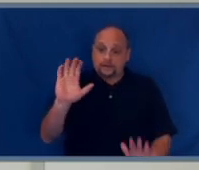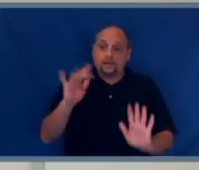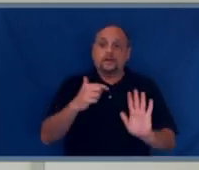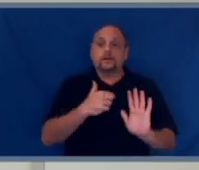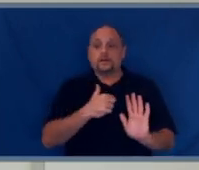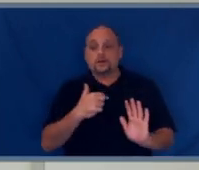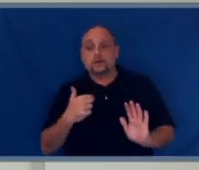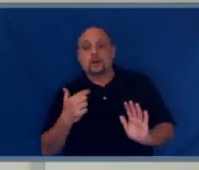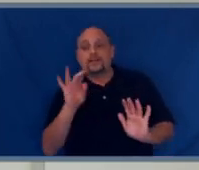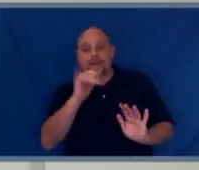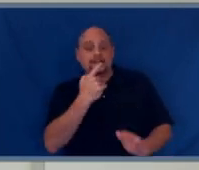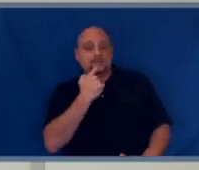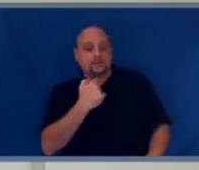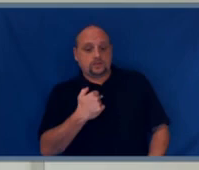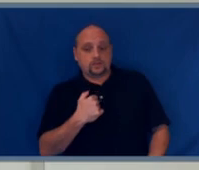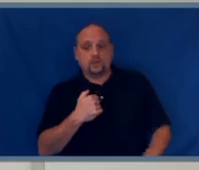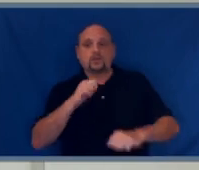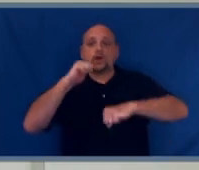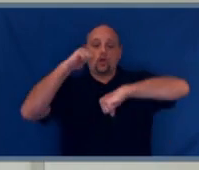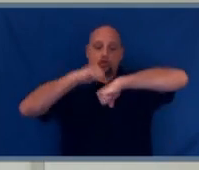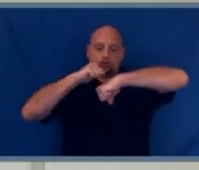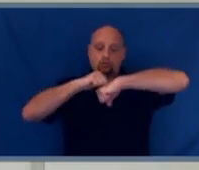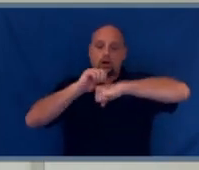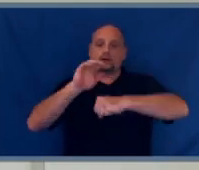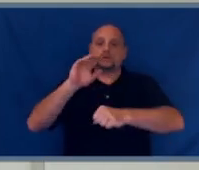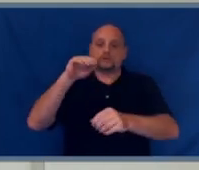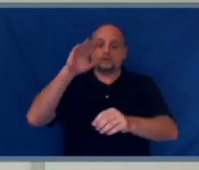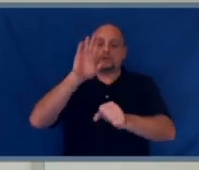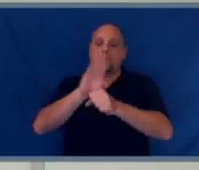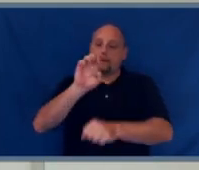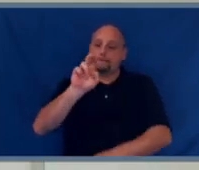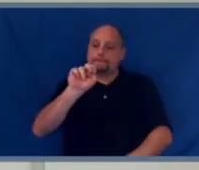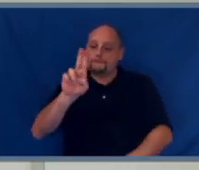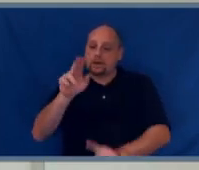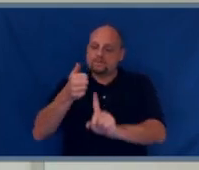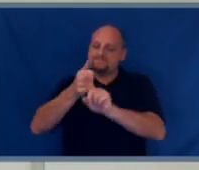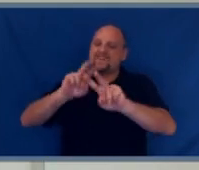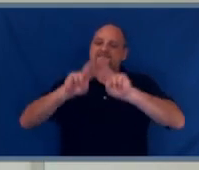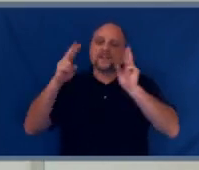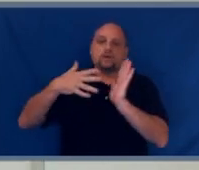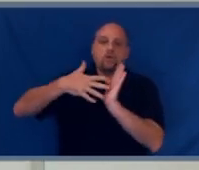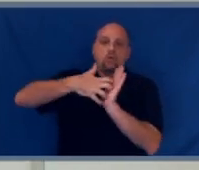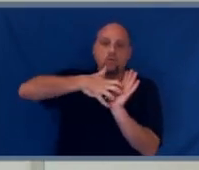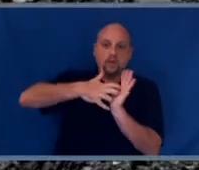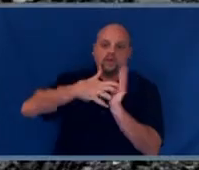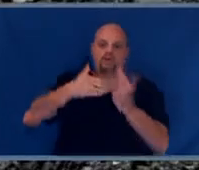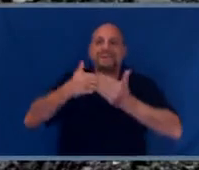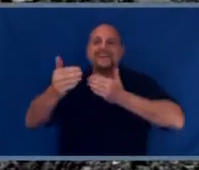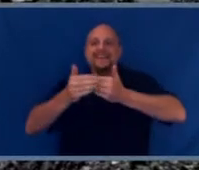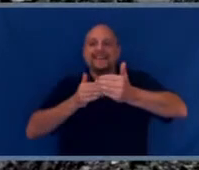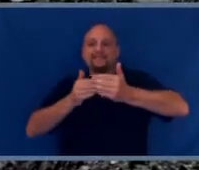WERE TELLING US THAT VENUES WERE WEEK. ALTHOUGH THE SURFACE LOOKS ROCKY AND JAGGED.